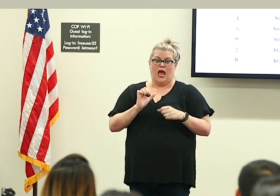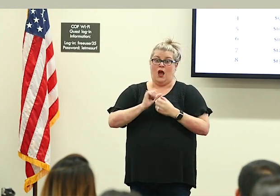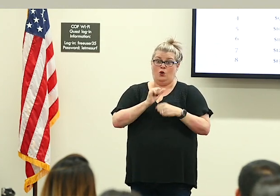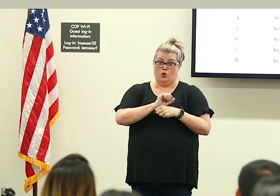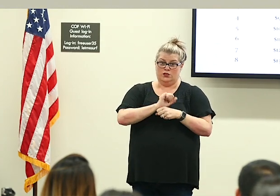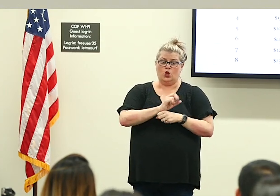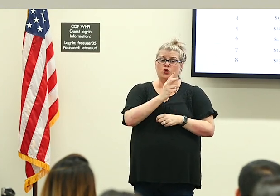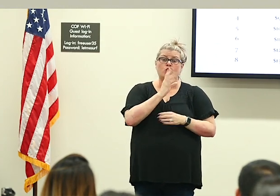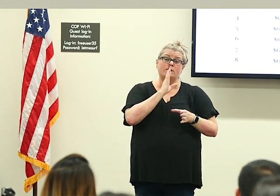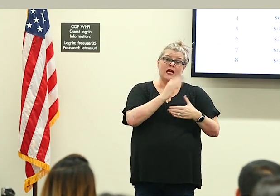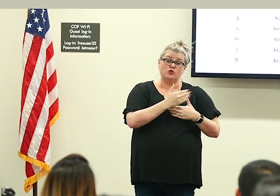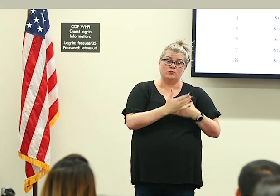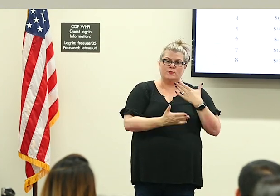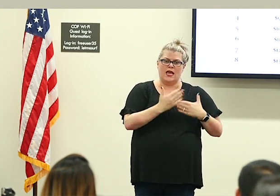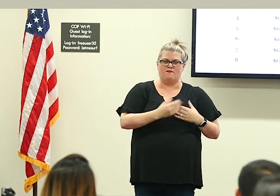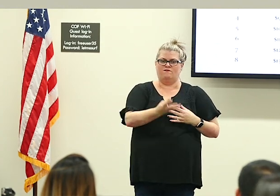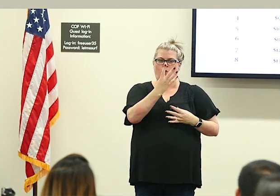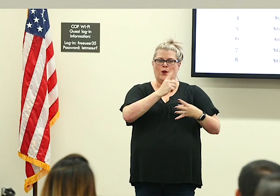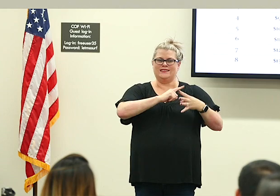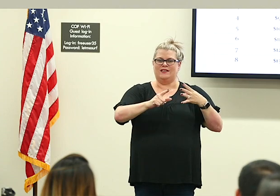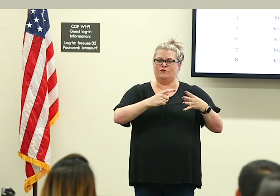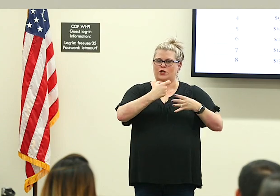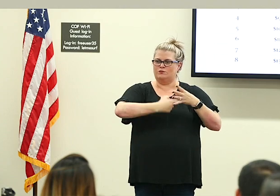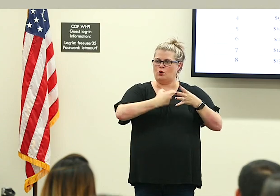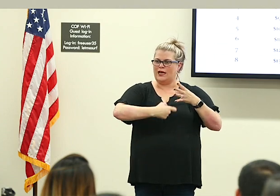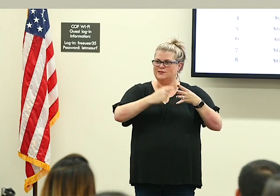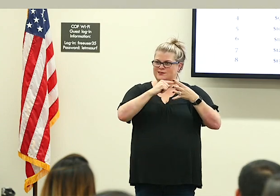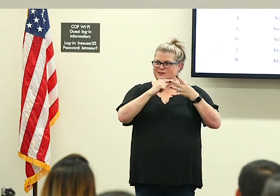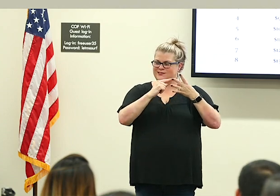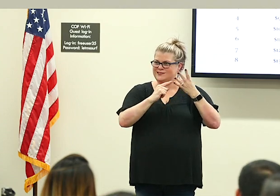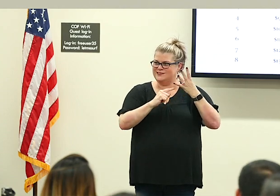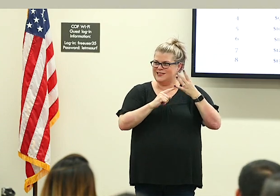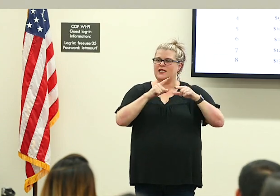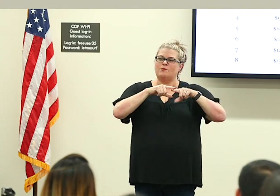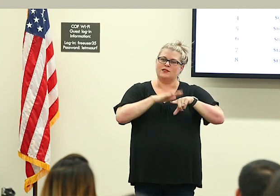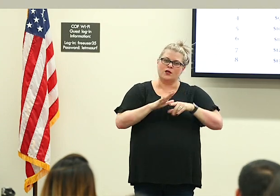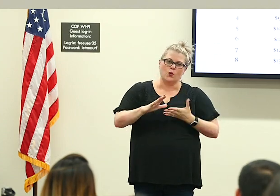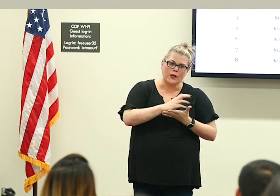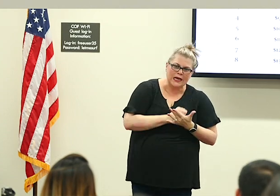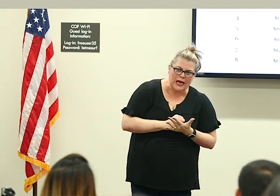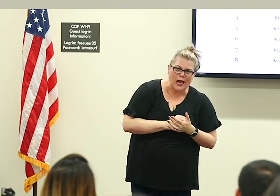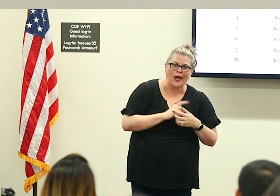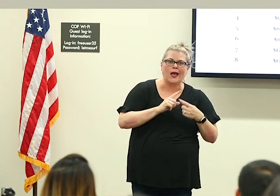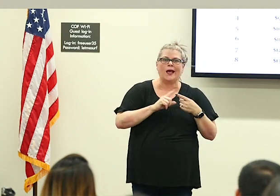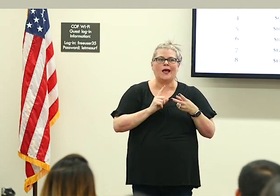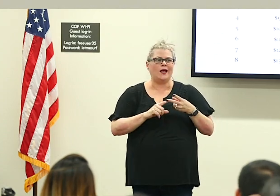there might be four different sales prices. And it depends on your income and everything.